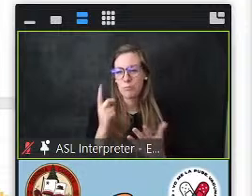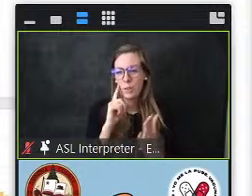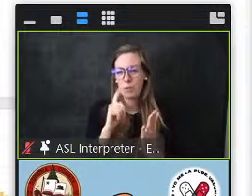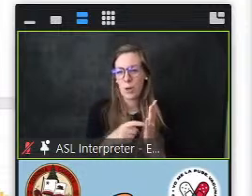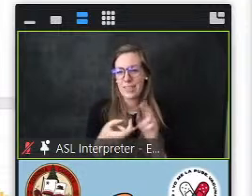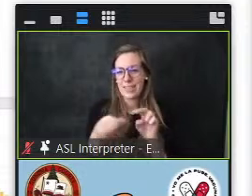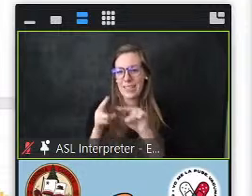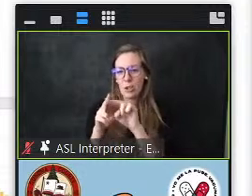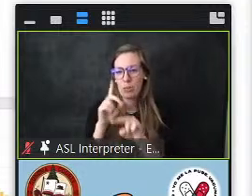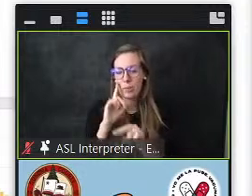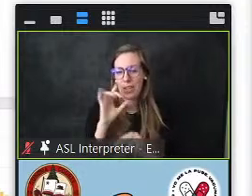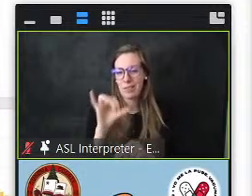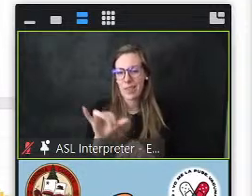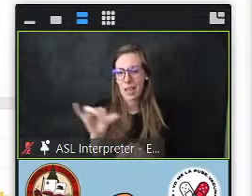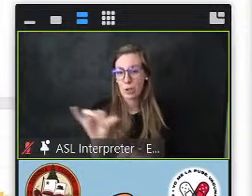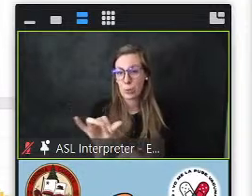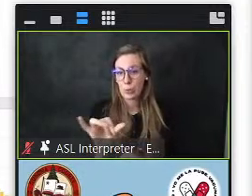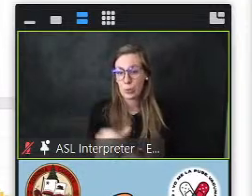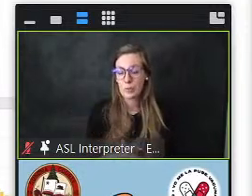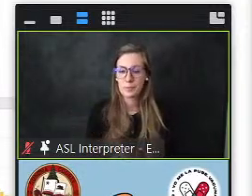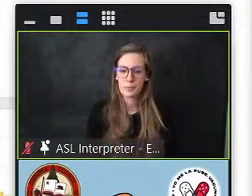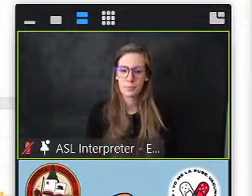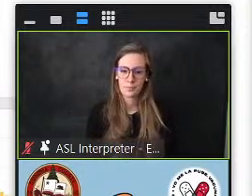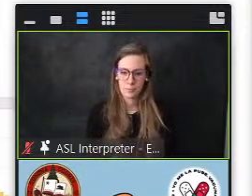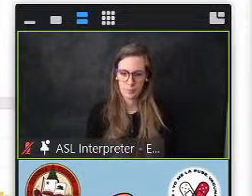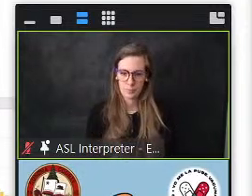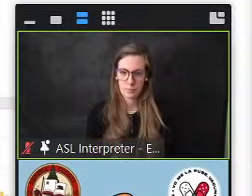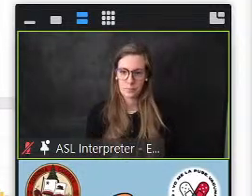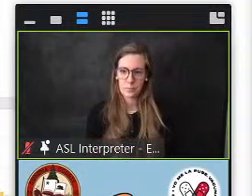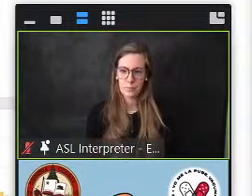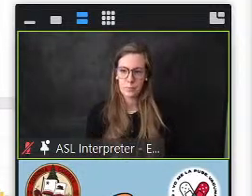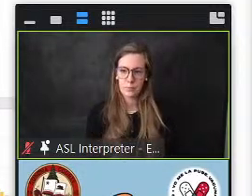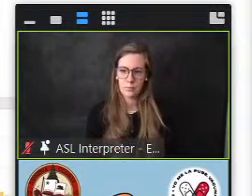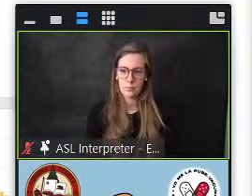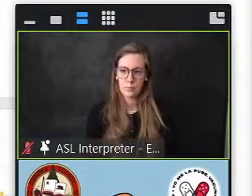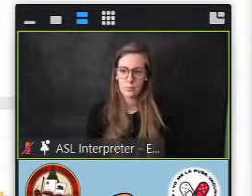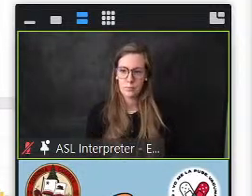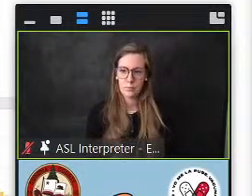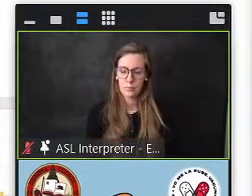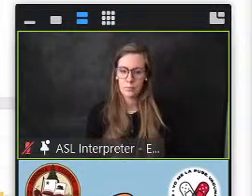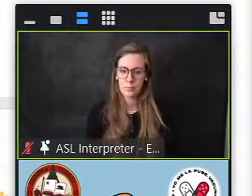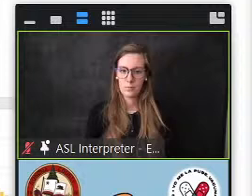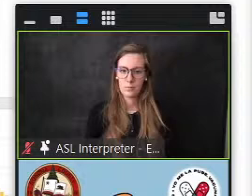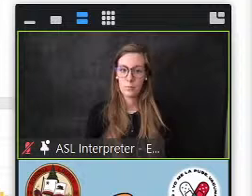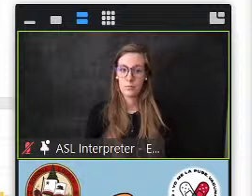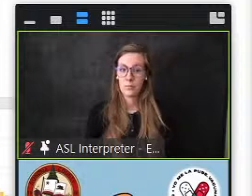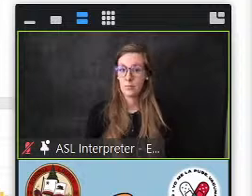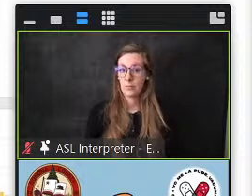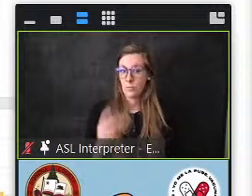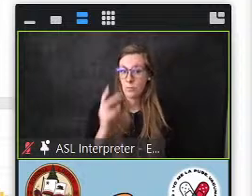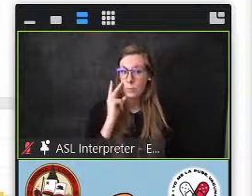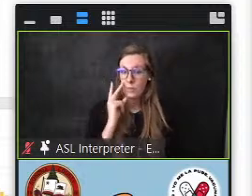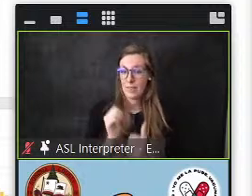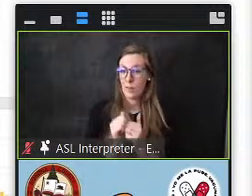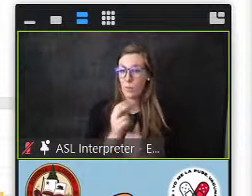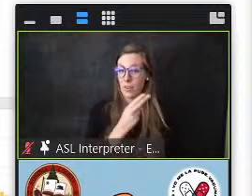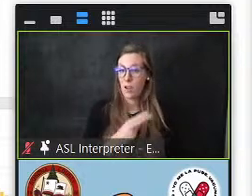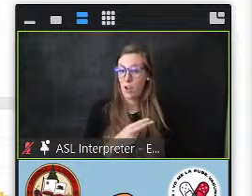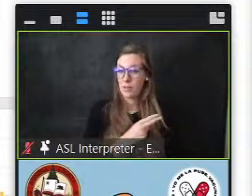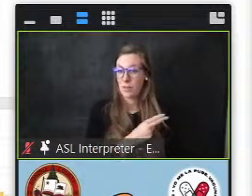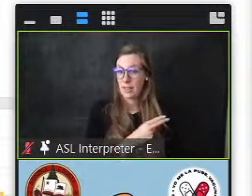When we see the hospitalization and that's that we see in the county, we can see that